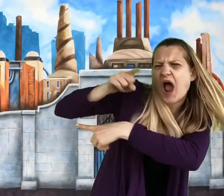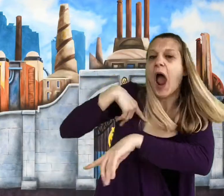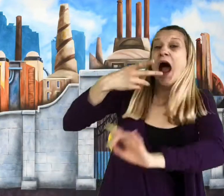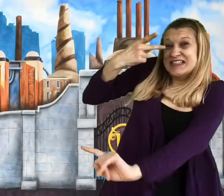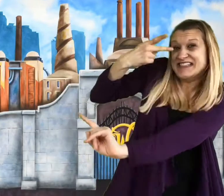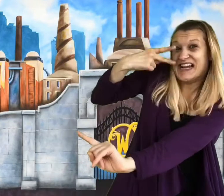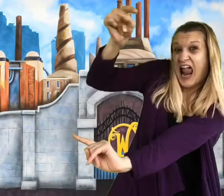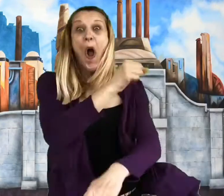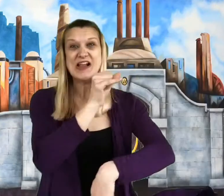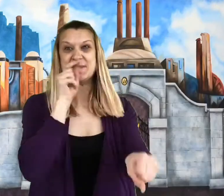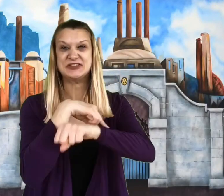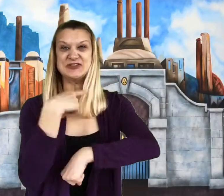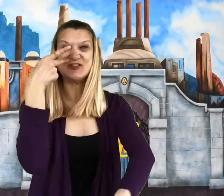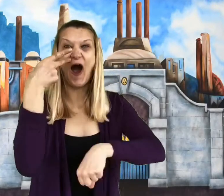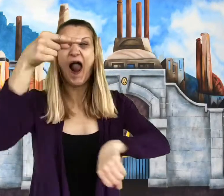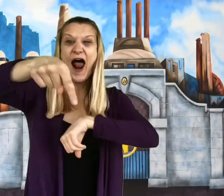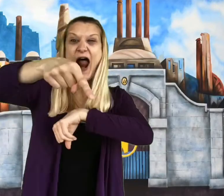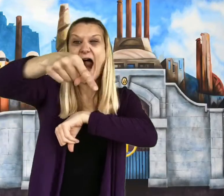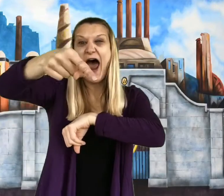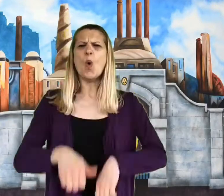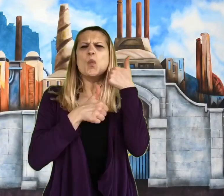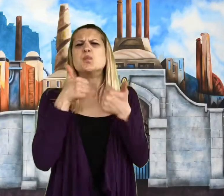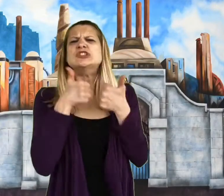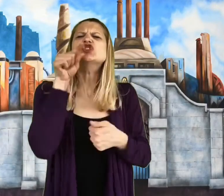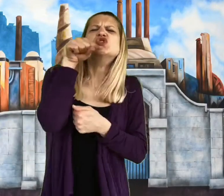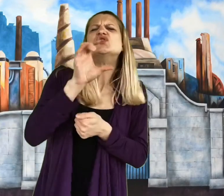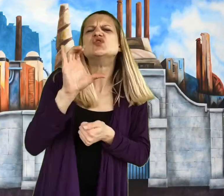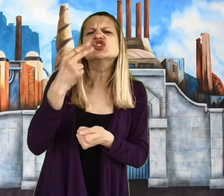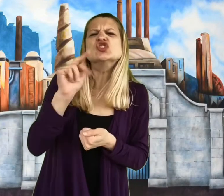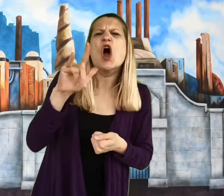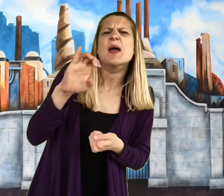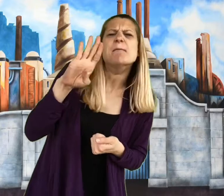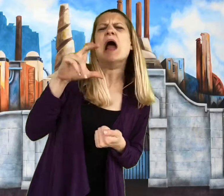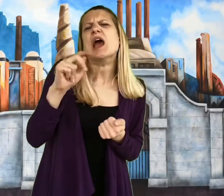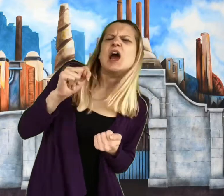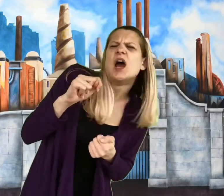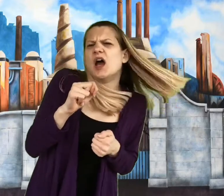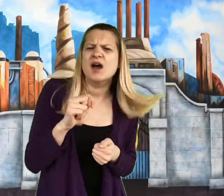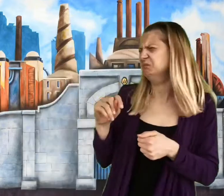"Oh, I see her! Look at her!" "Oh!! I see her now!!" "Which one is Charlie Bucket?"